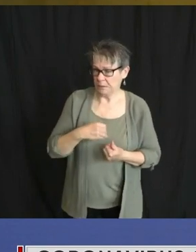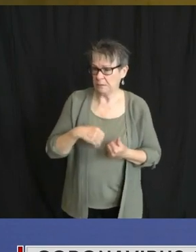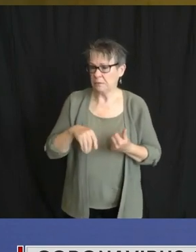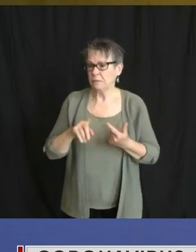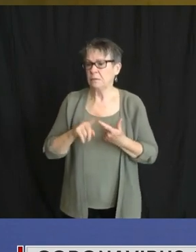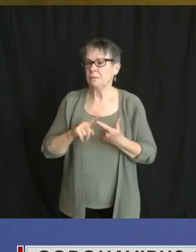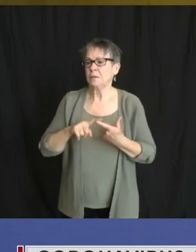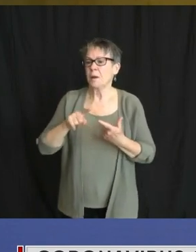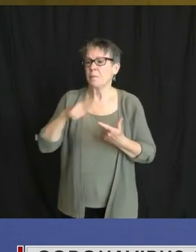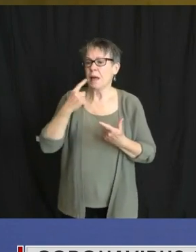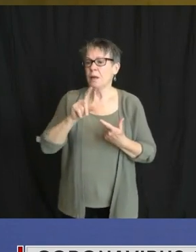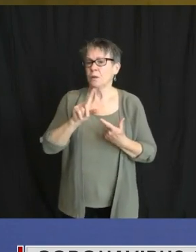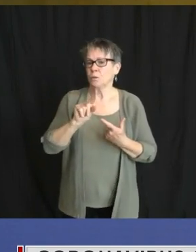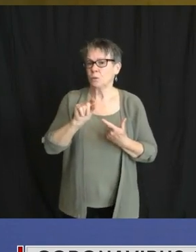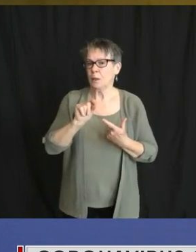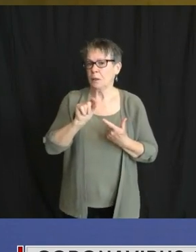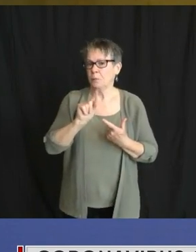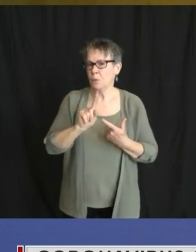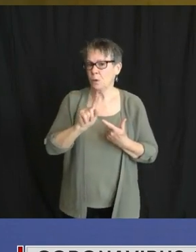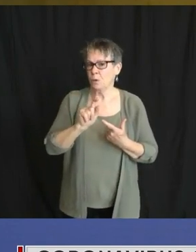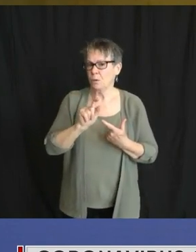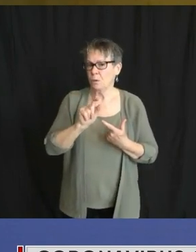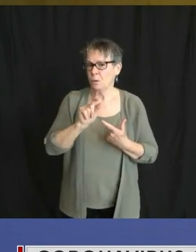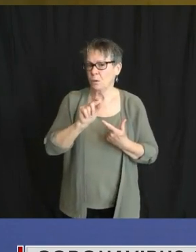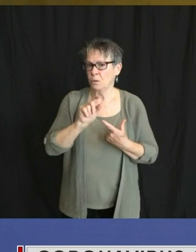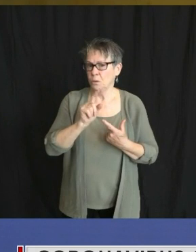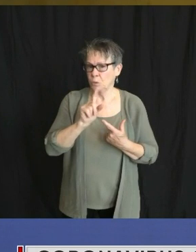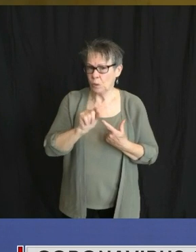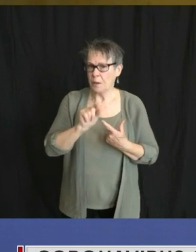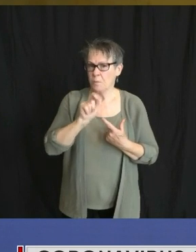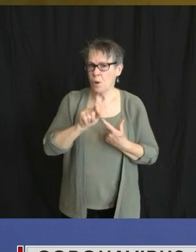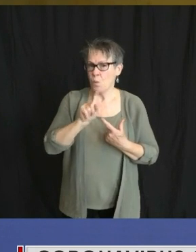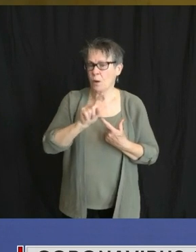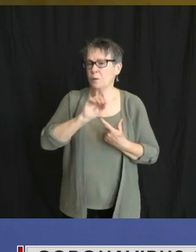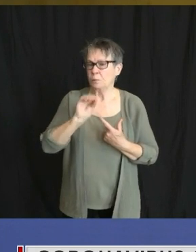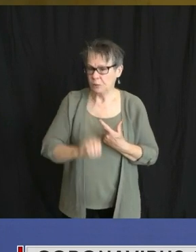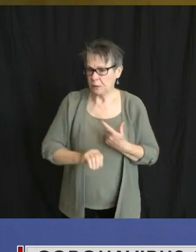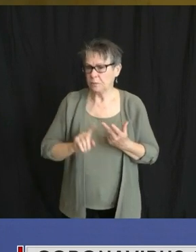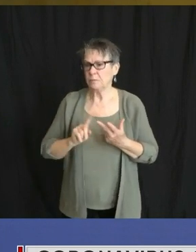WHITE, 52.3%.